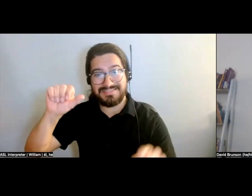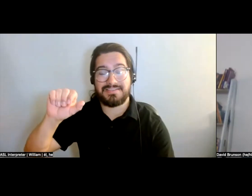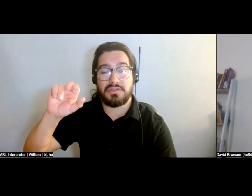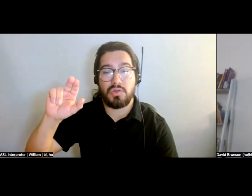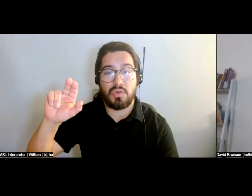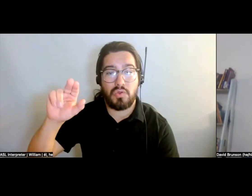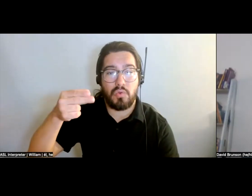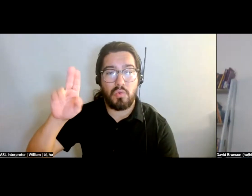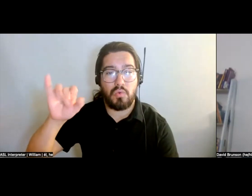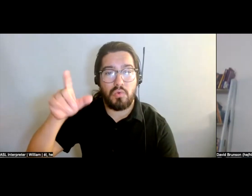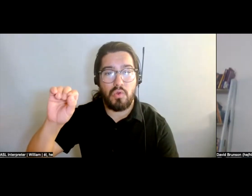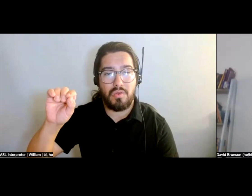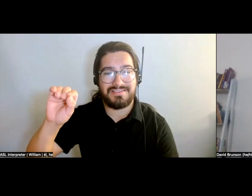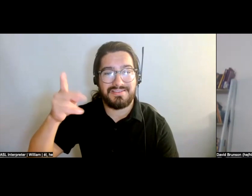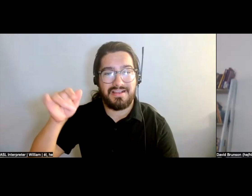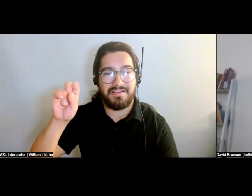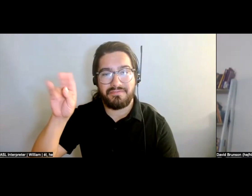of democratic backsliding.